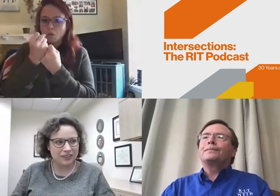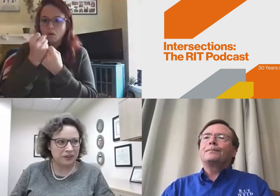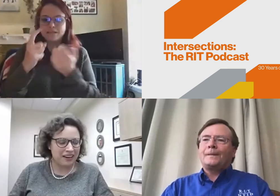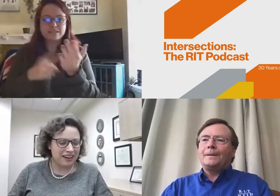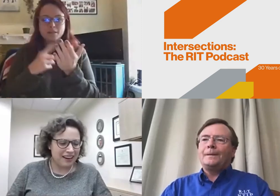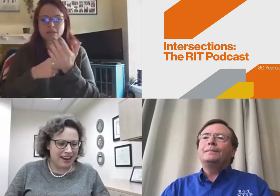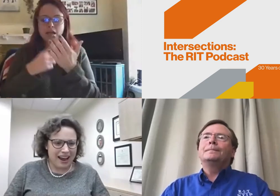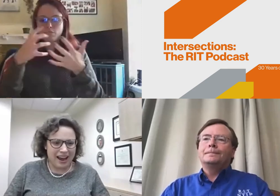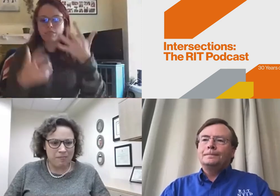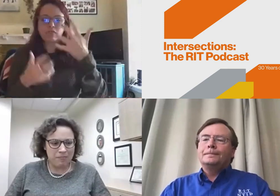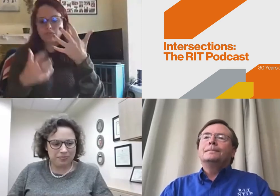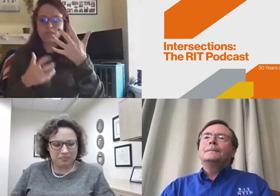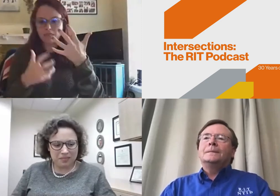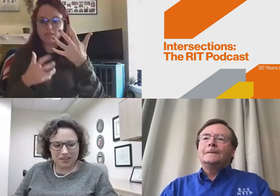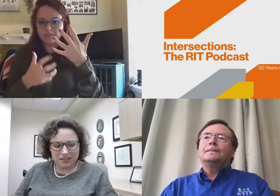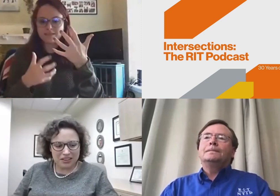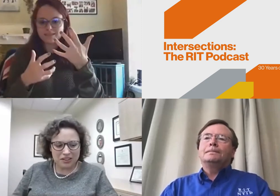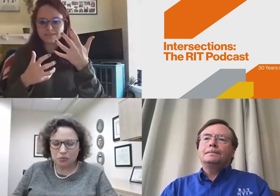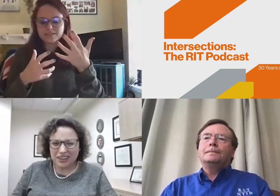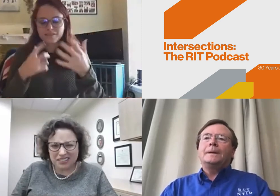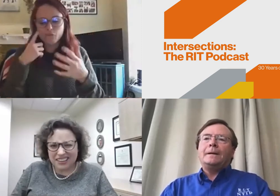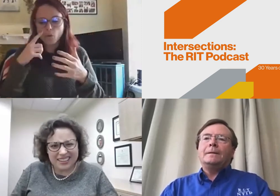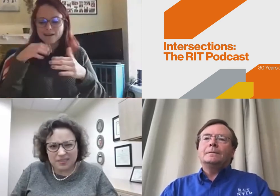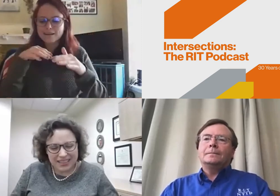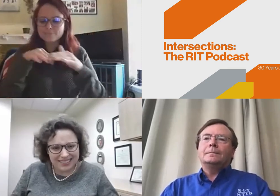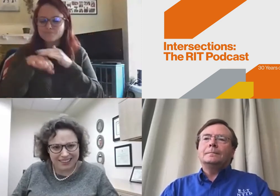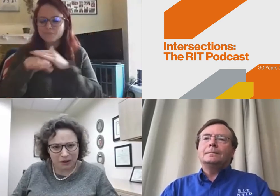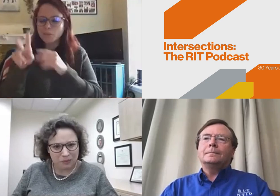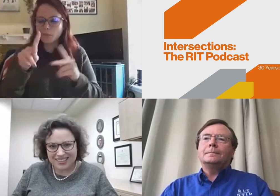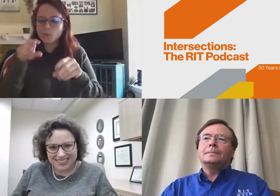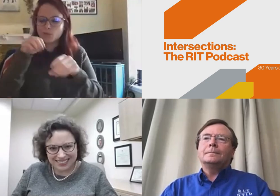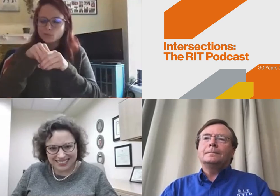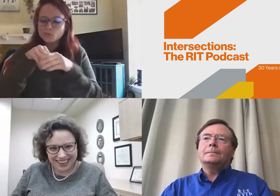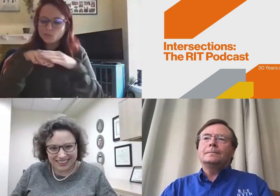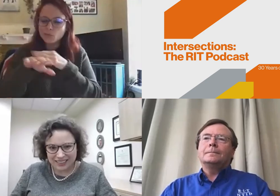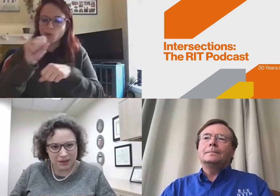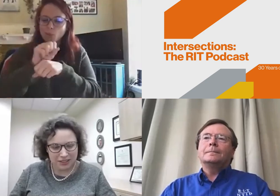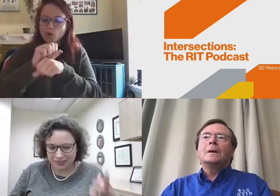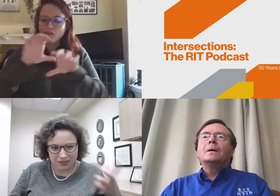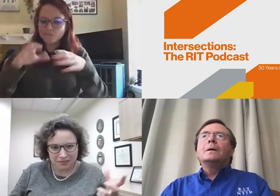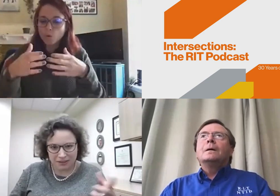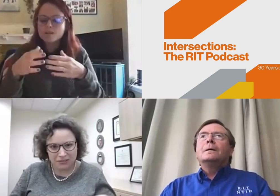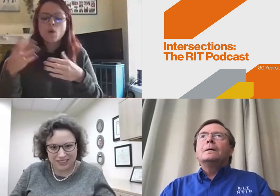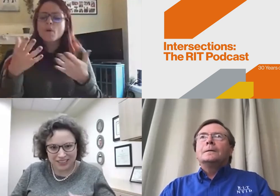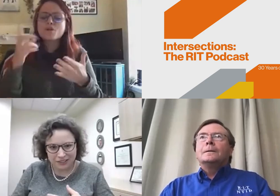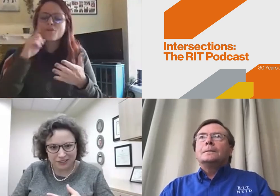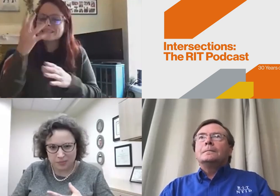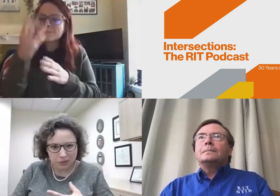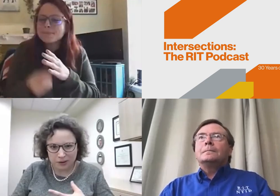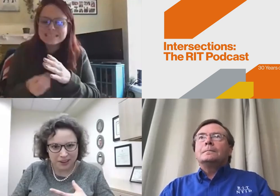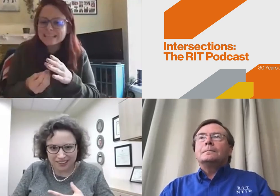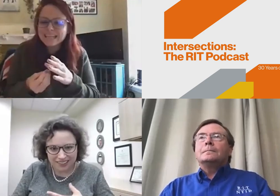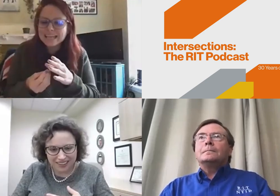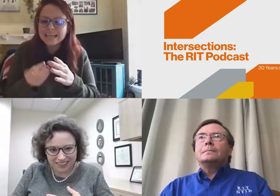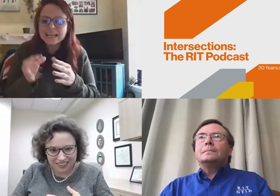So, what do you think is missing there? What's the disconnect, especially when folks enter into employment?